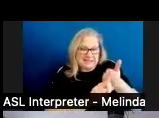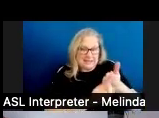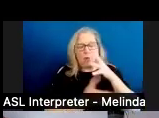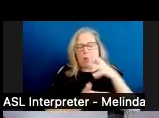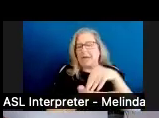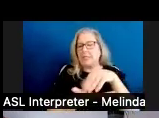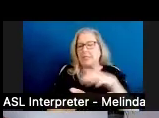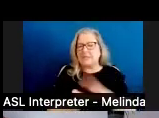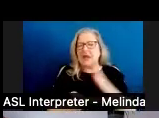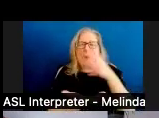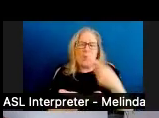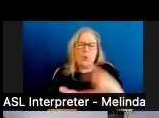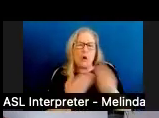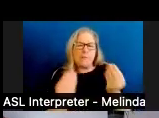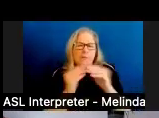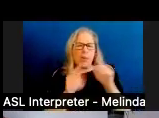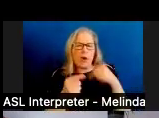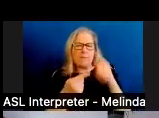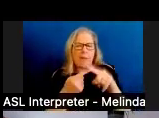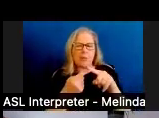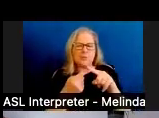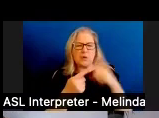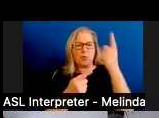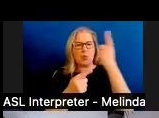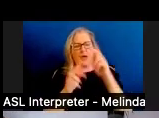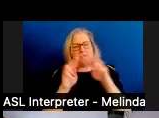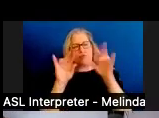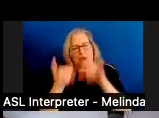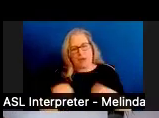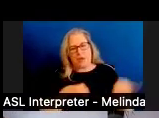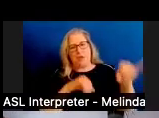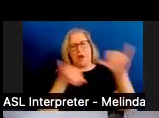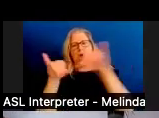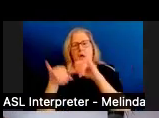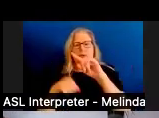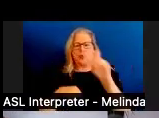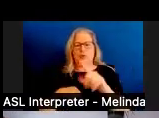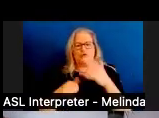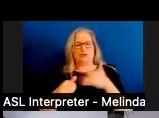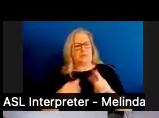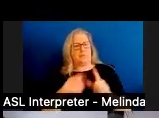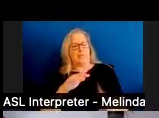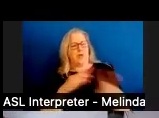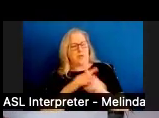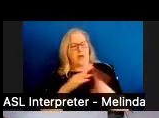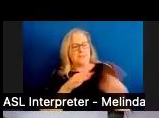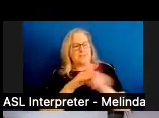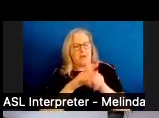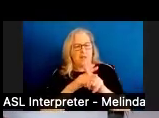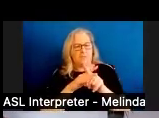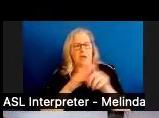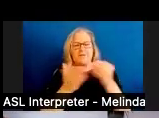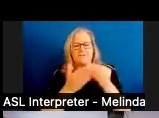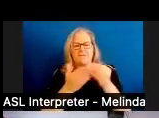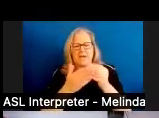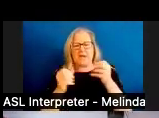We'll talk a little bit more about one very common money-related question that comes up and funding opportunities in just a few moments.